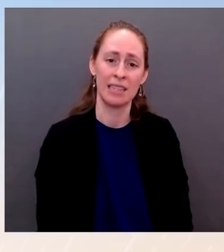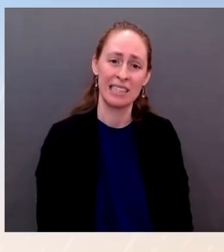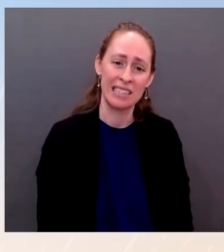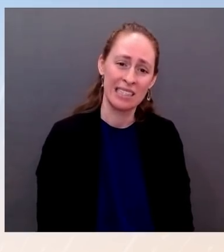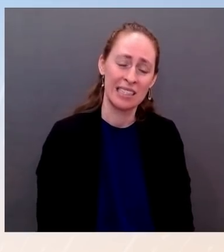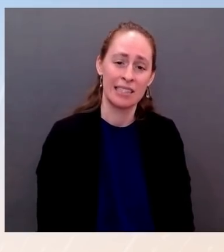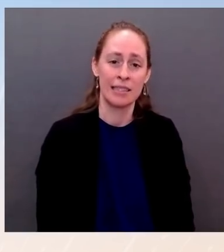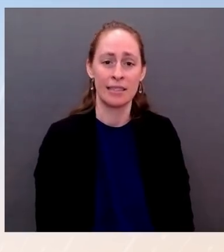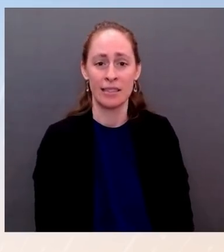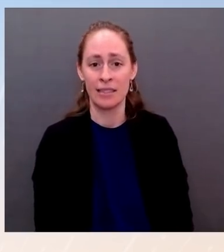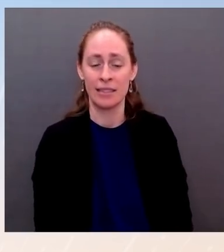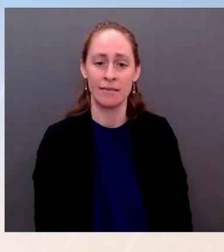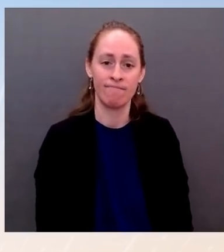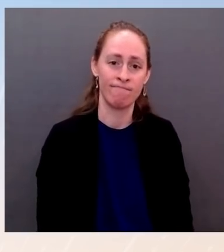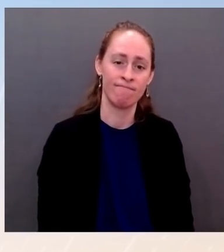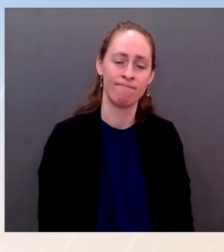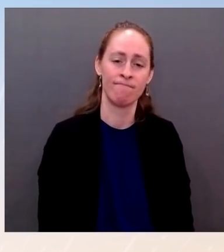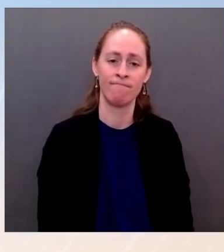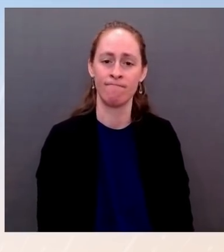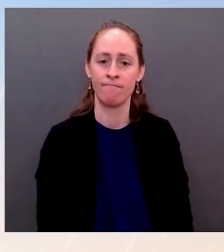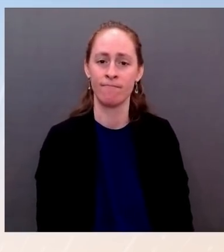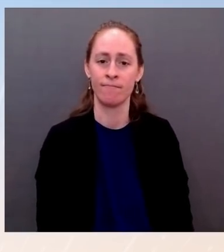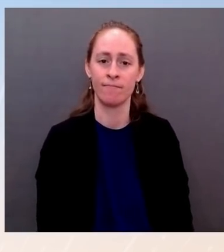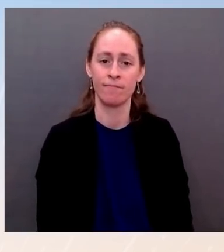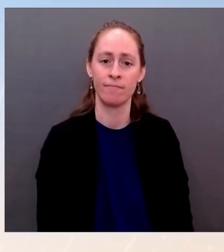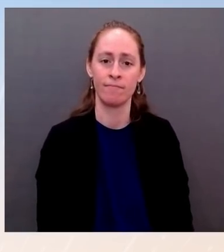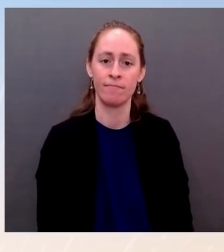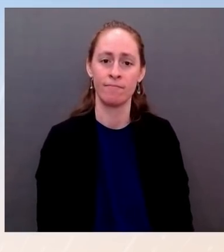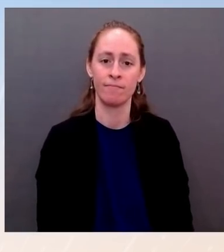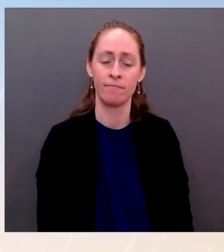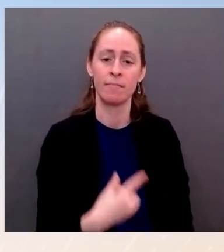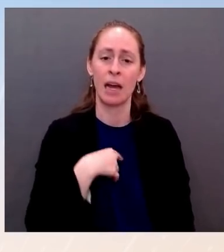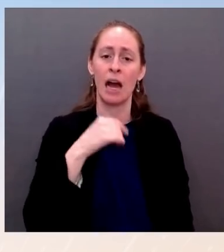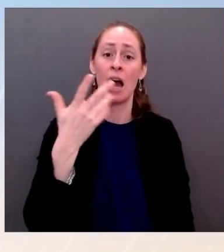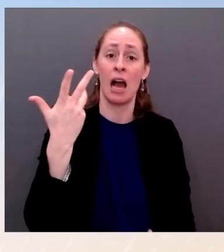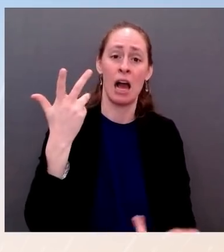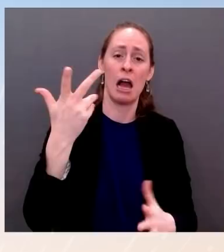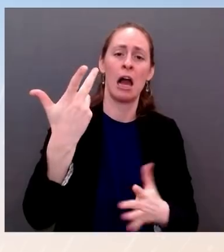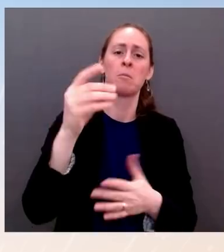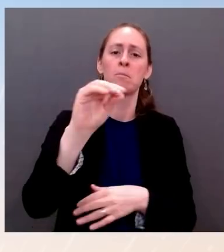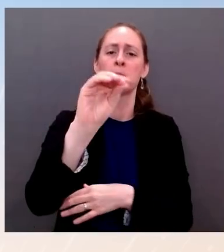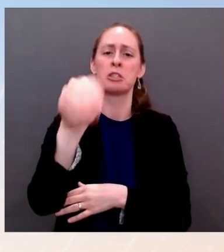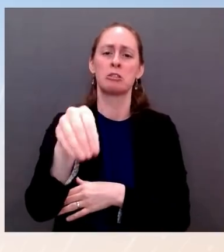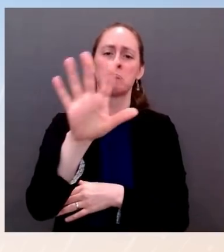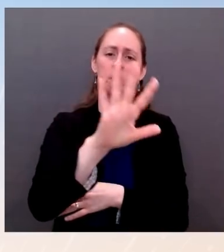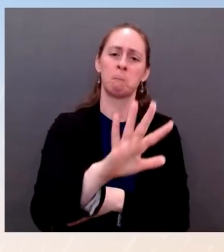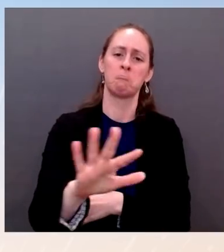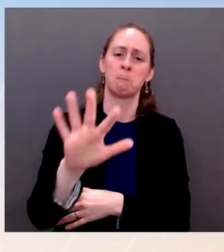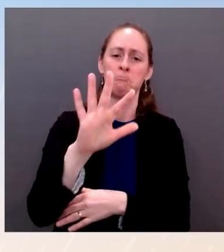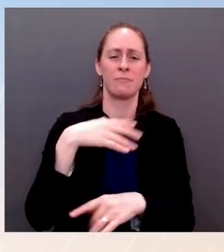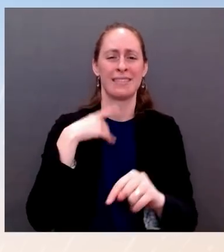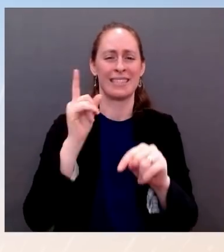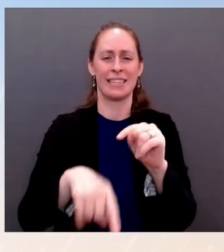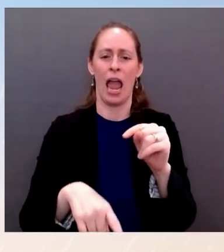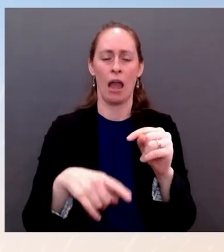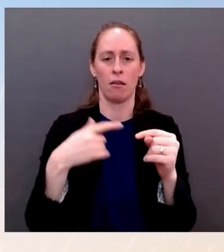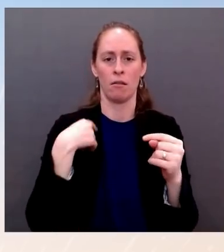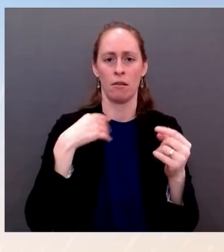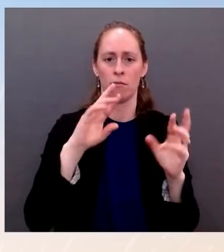and it's our job to be ready for all of them. So, what I will say is that the way that he has built up his forces and put them in place,